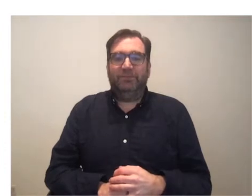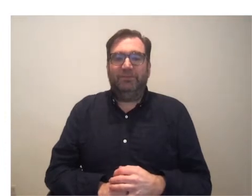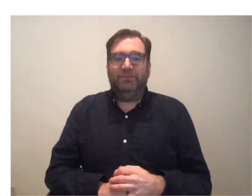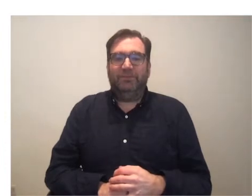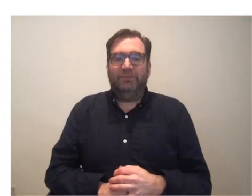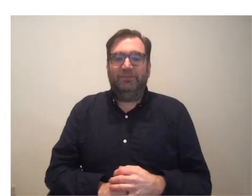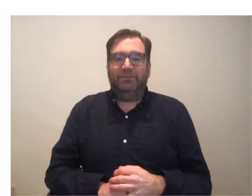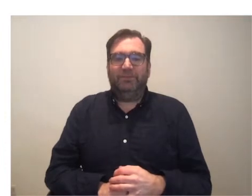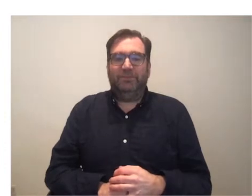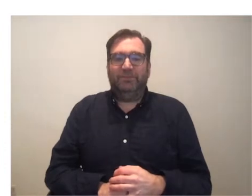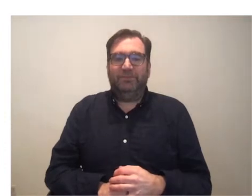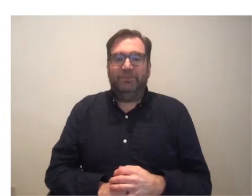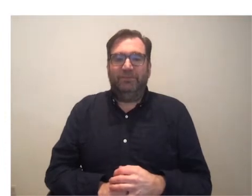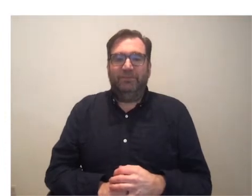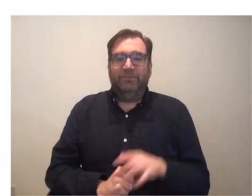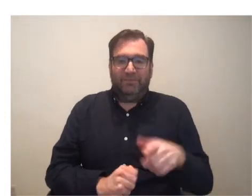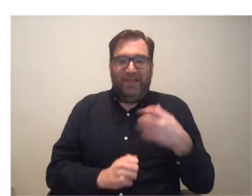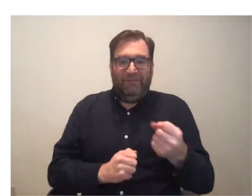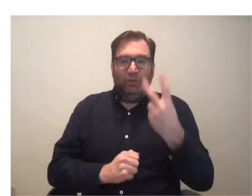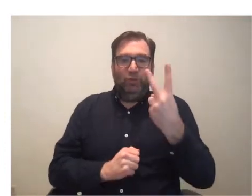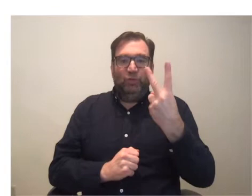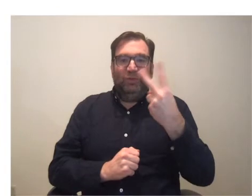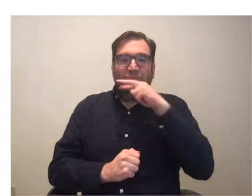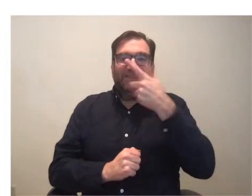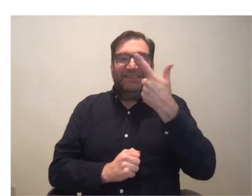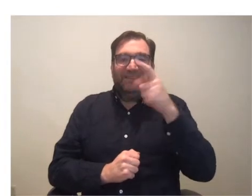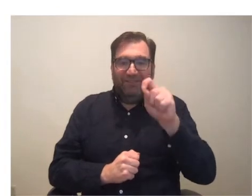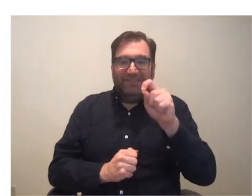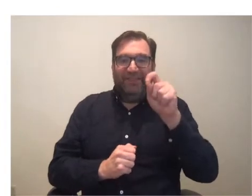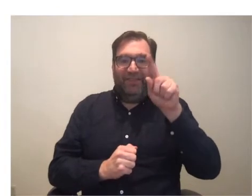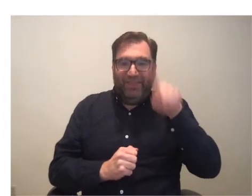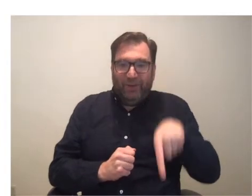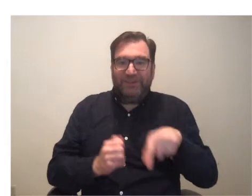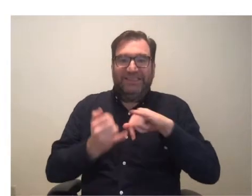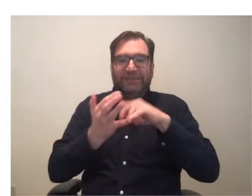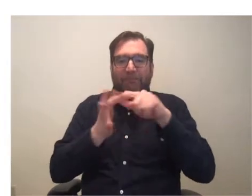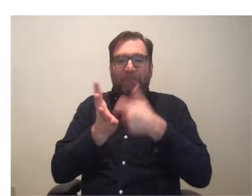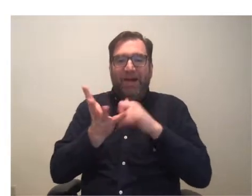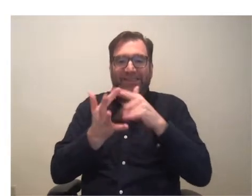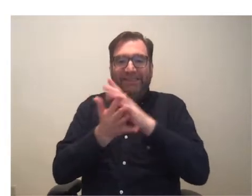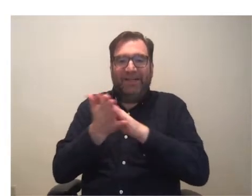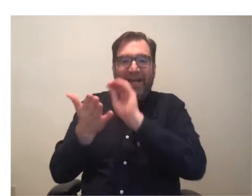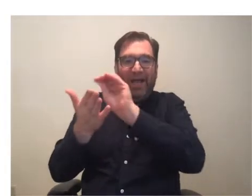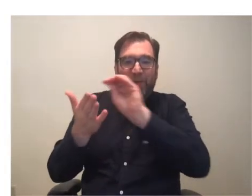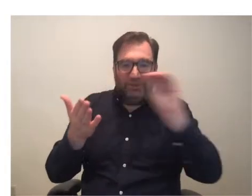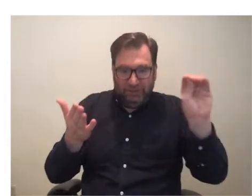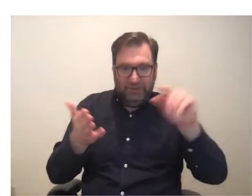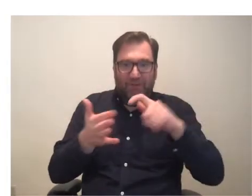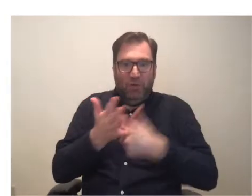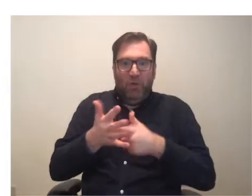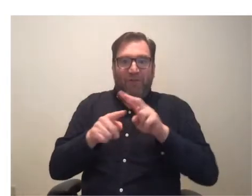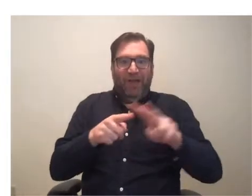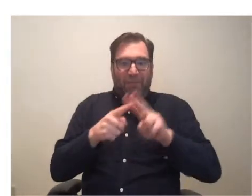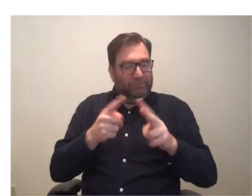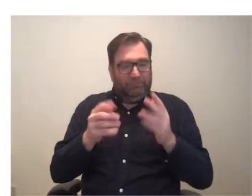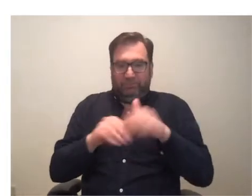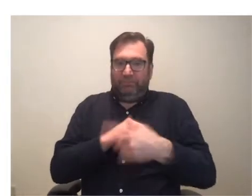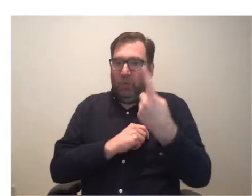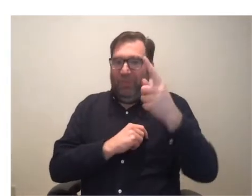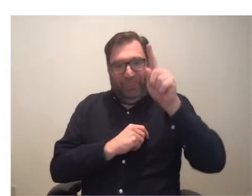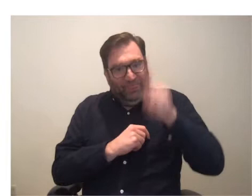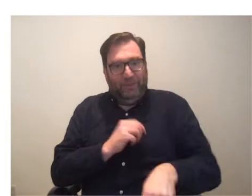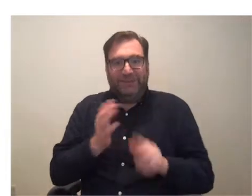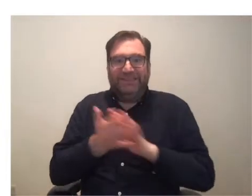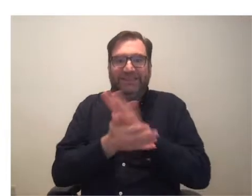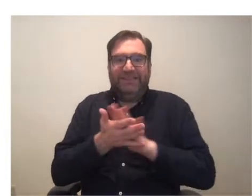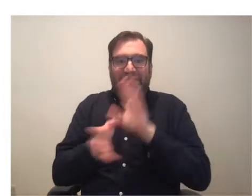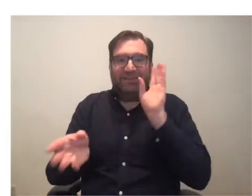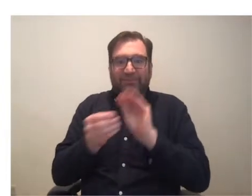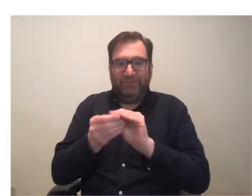The BSL-1K dataset has also over 270K sparse sign annotations for a vocabulary of over 1000 signs